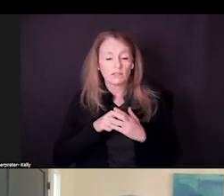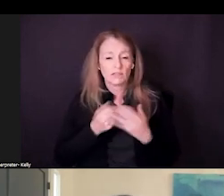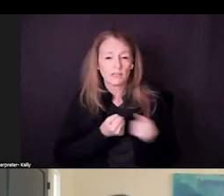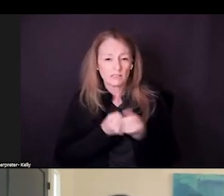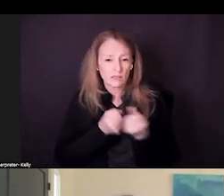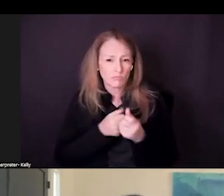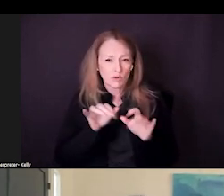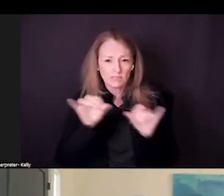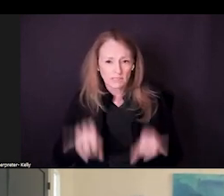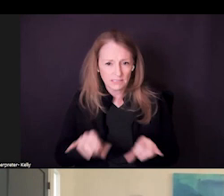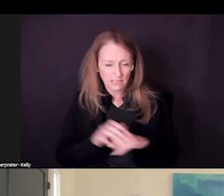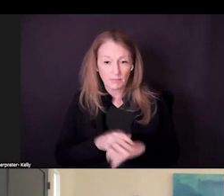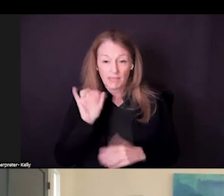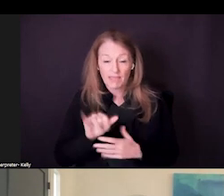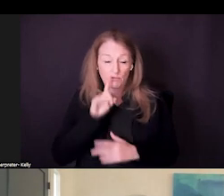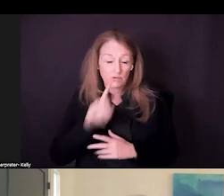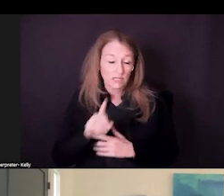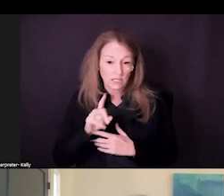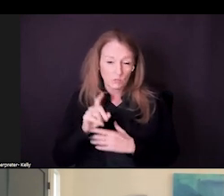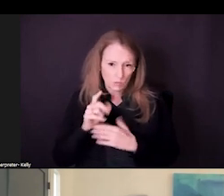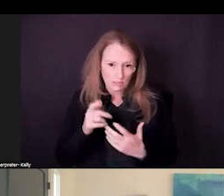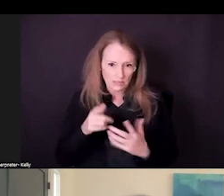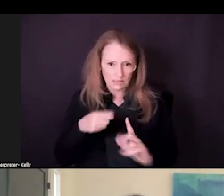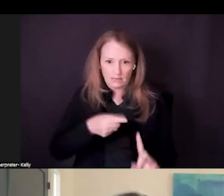US A BACKGROUND AND TELL US ABOUT THE PROJECT TO LIVE AND THE